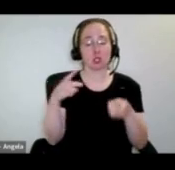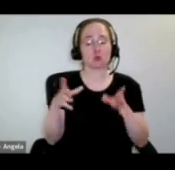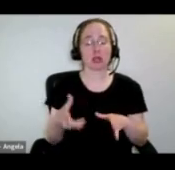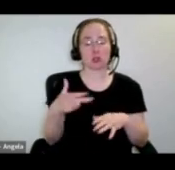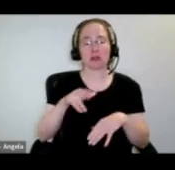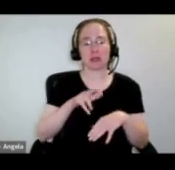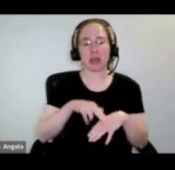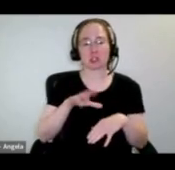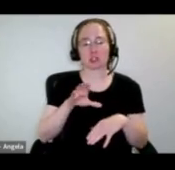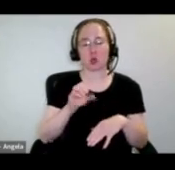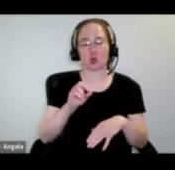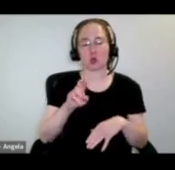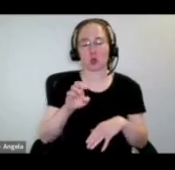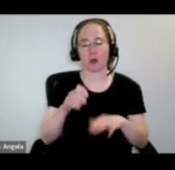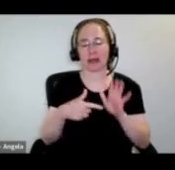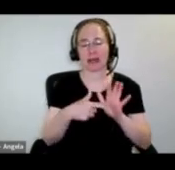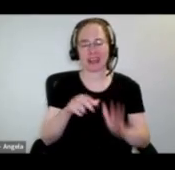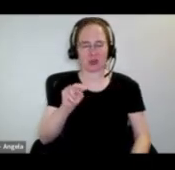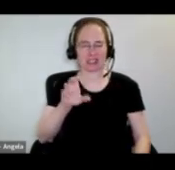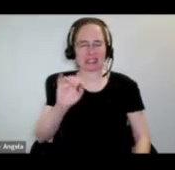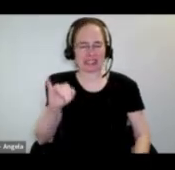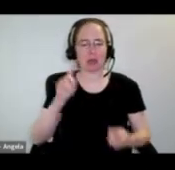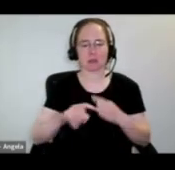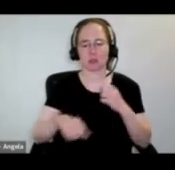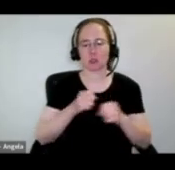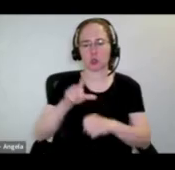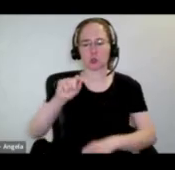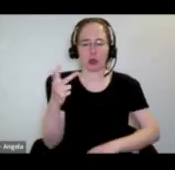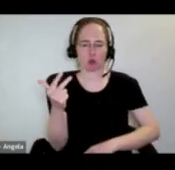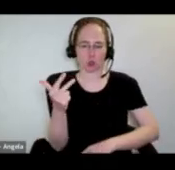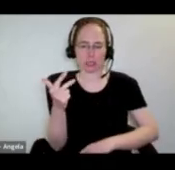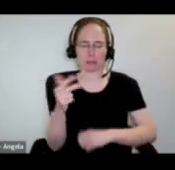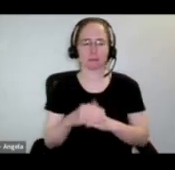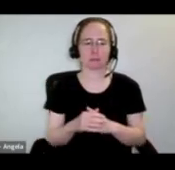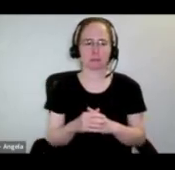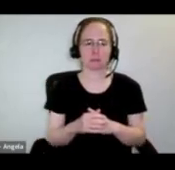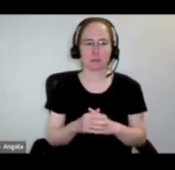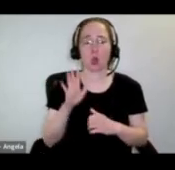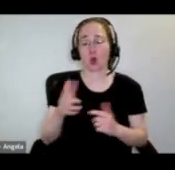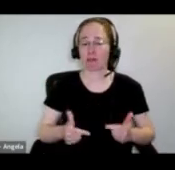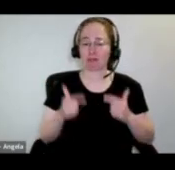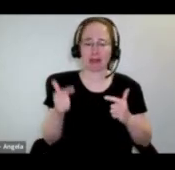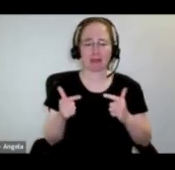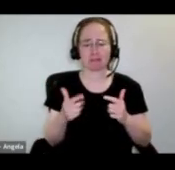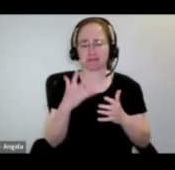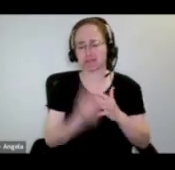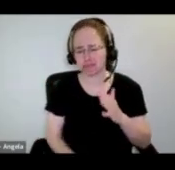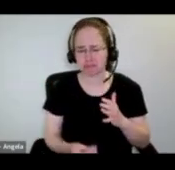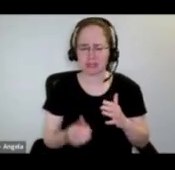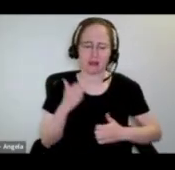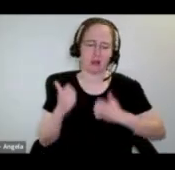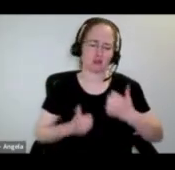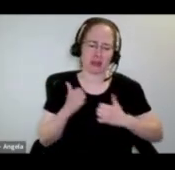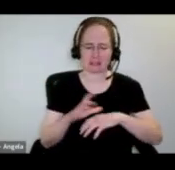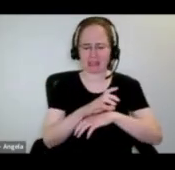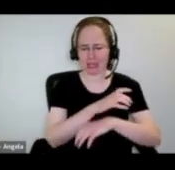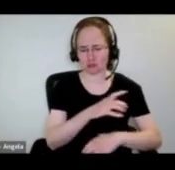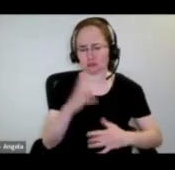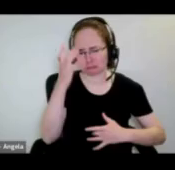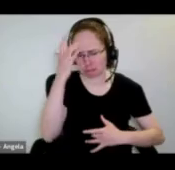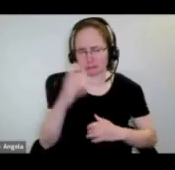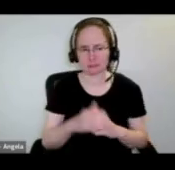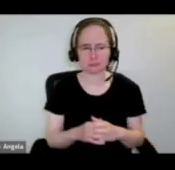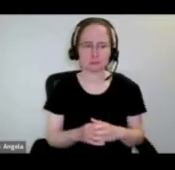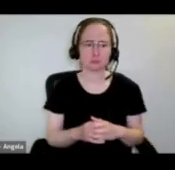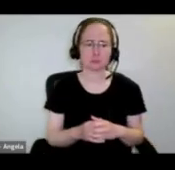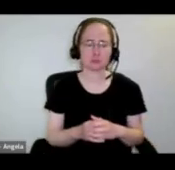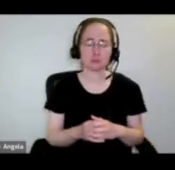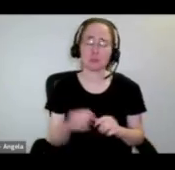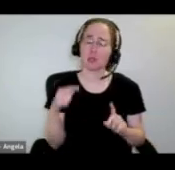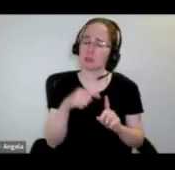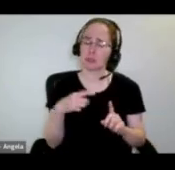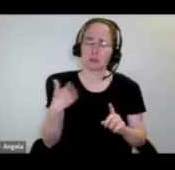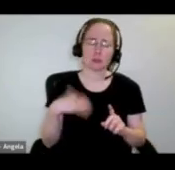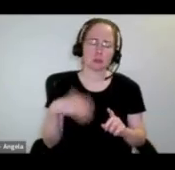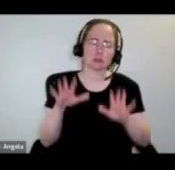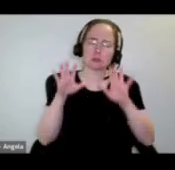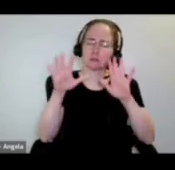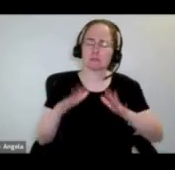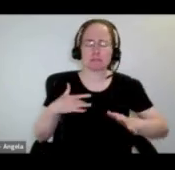Valerie Bradley: collaborated with her. She was the director of the National Core Indicators until 2013, when her life was cut short by a very aggressive cancer.